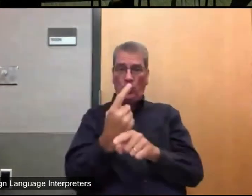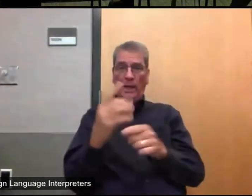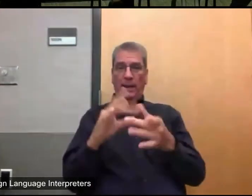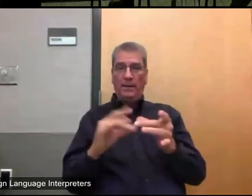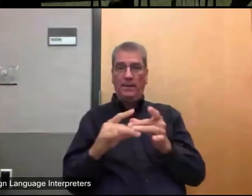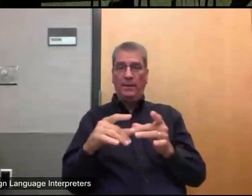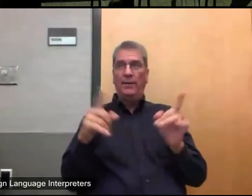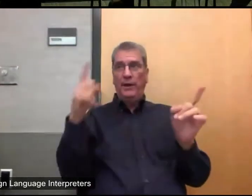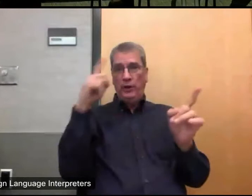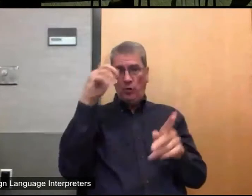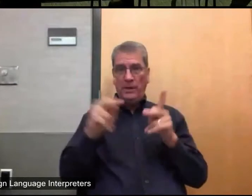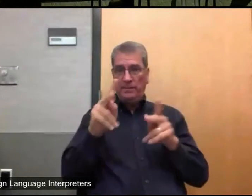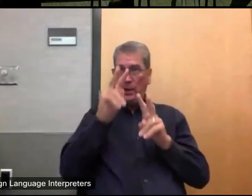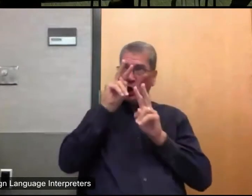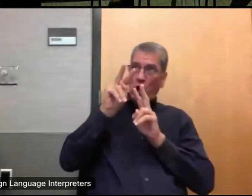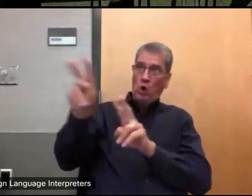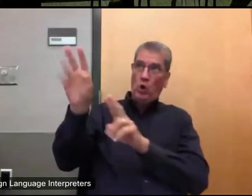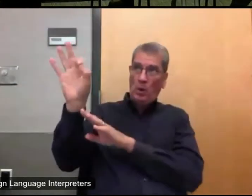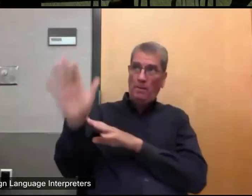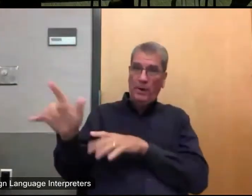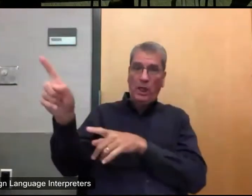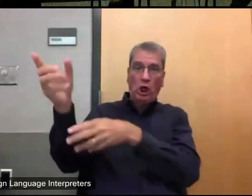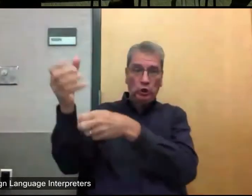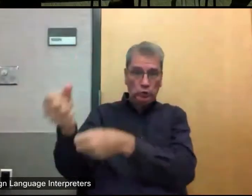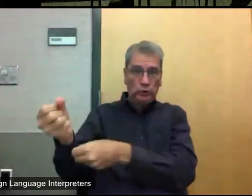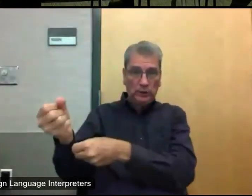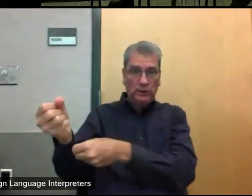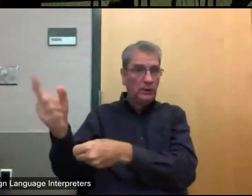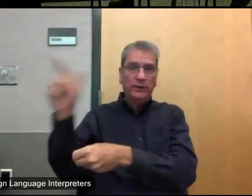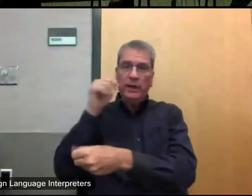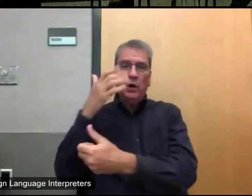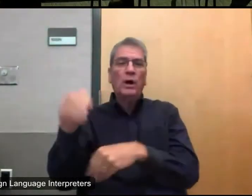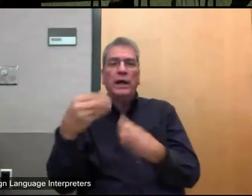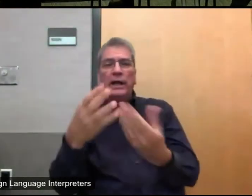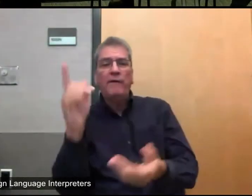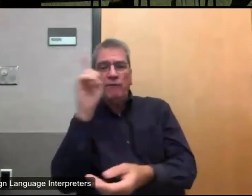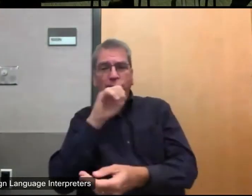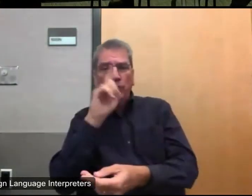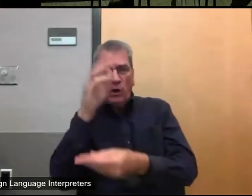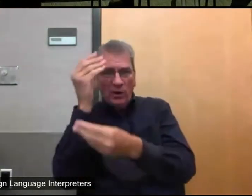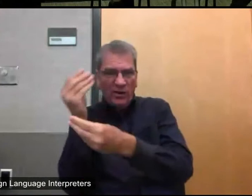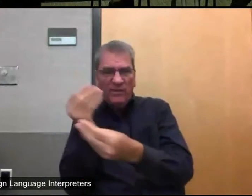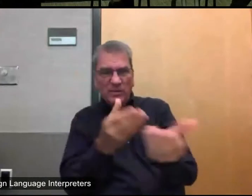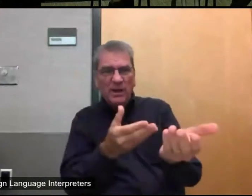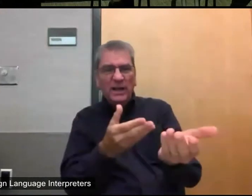trusted source for their congregants. Um, but they also didn't want to be misleading people. And so, even for you think about kind of the,